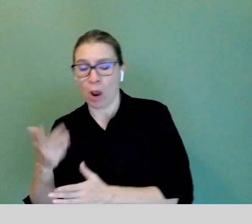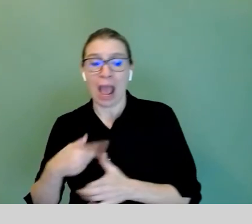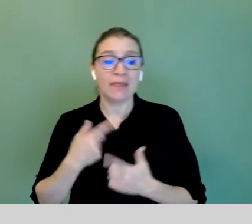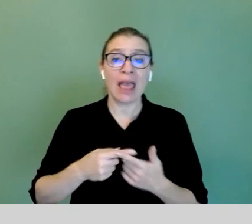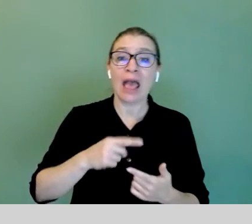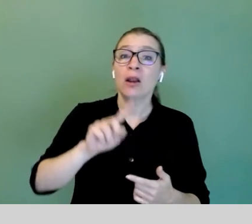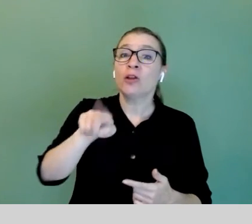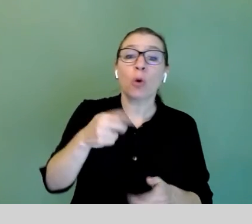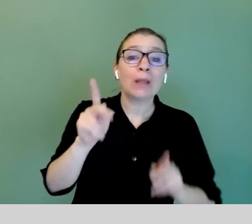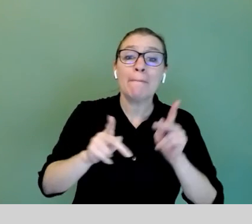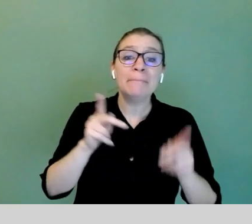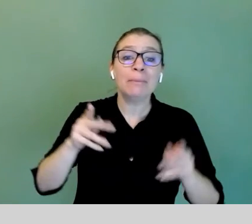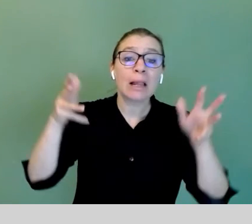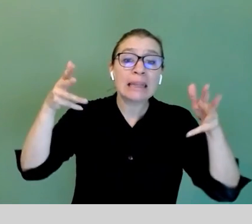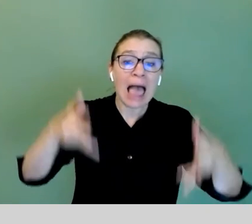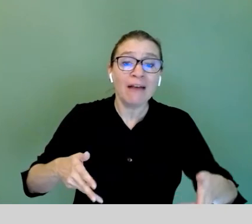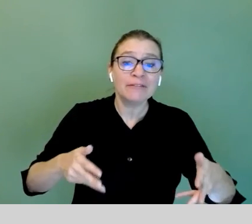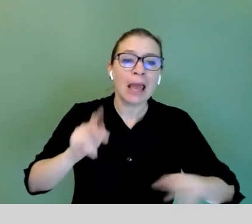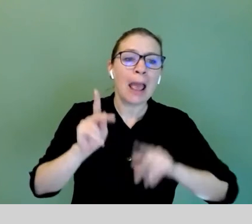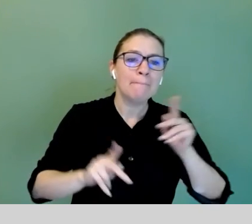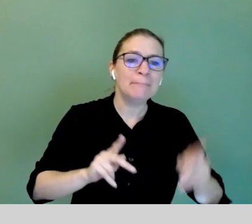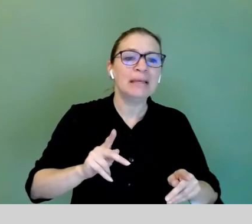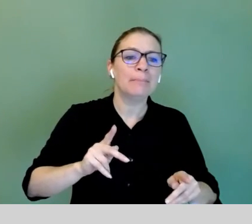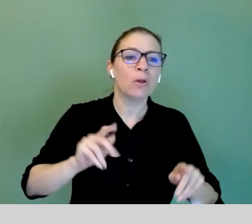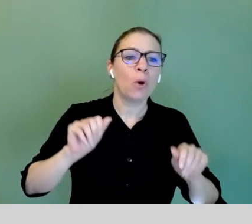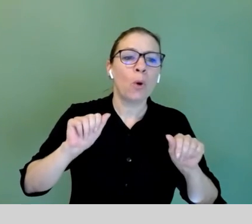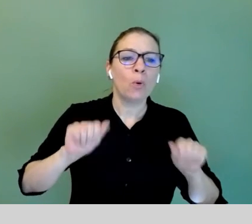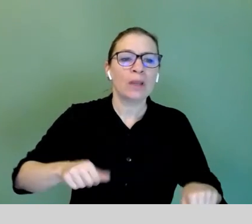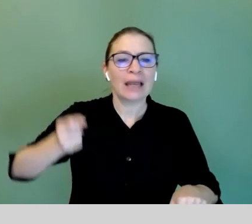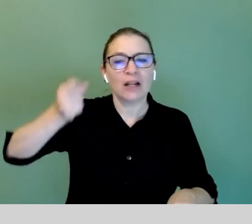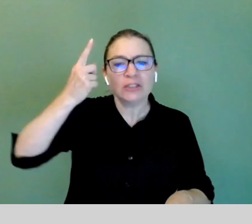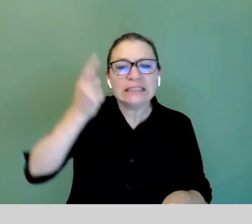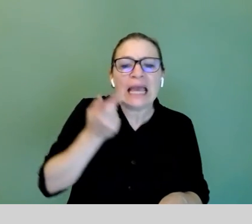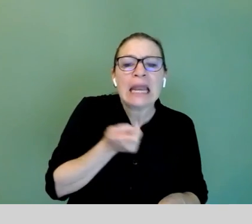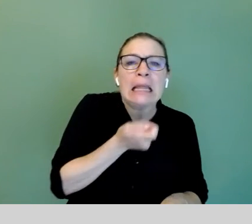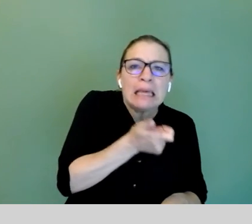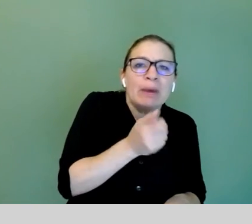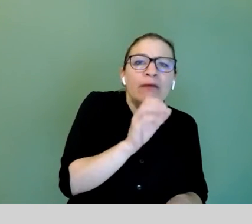in an easily understood tiny subset of Python 0.9.6.